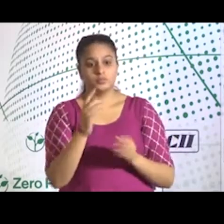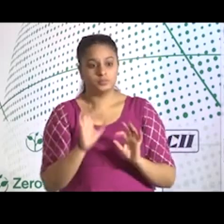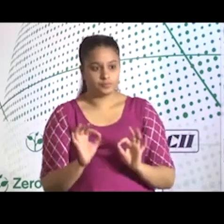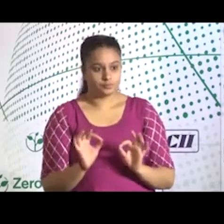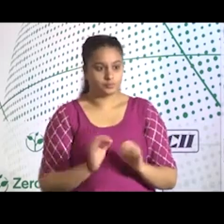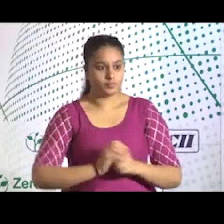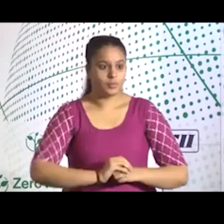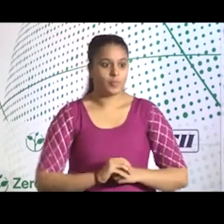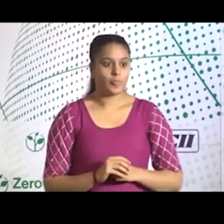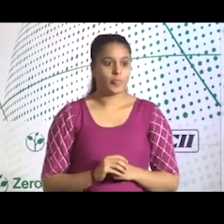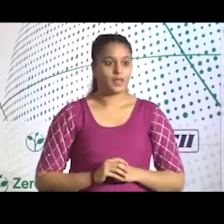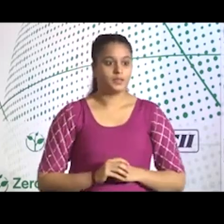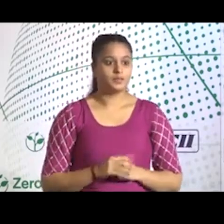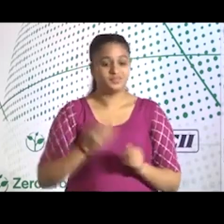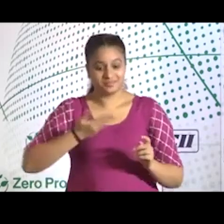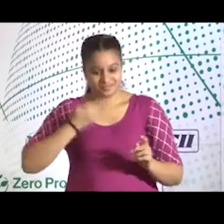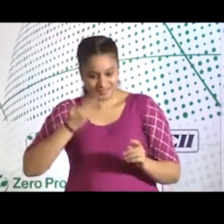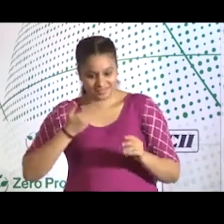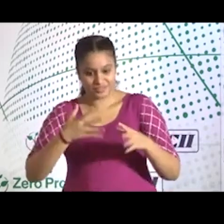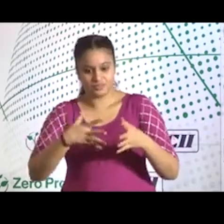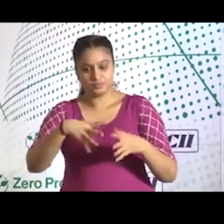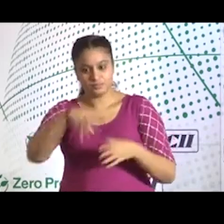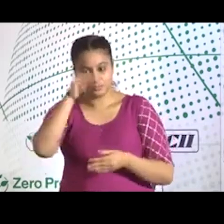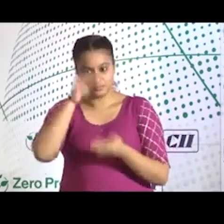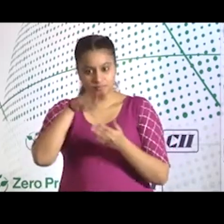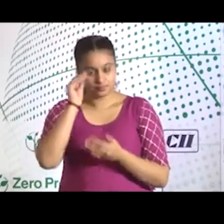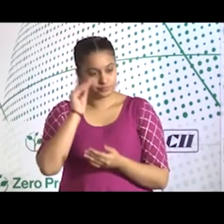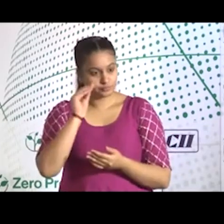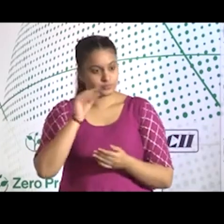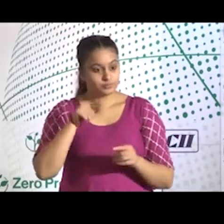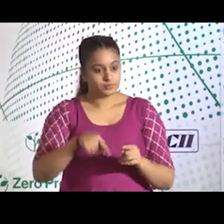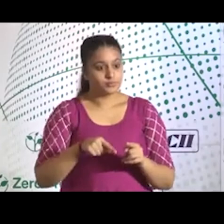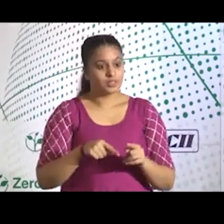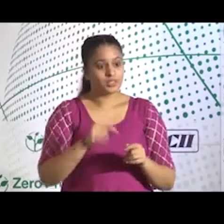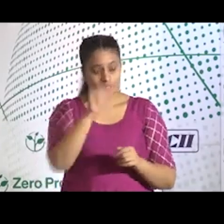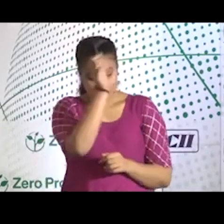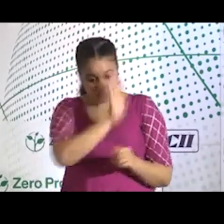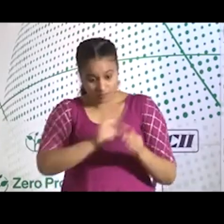Training and learning. But there's also this perception in India, and this is exactly